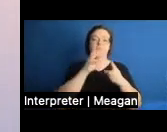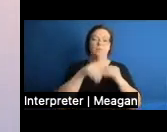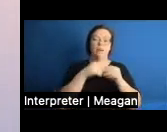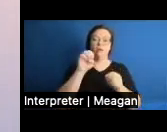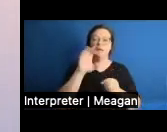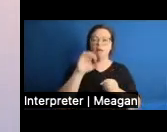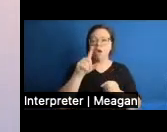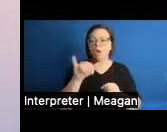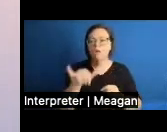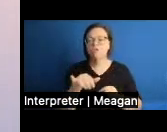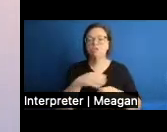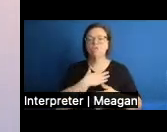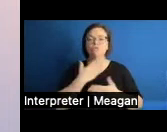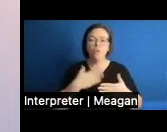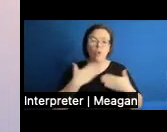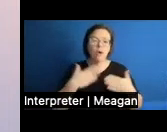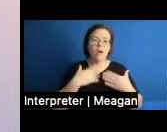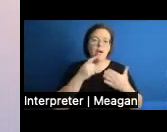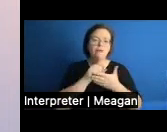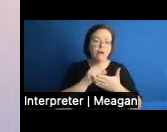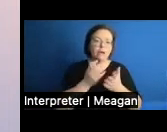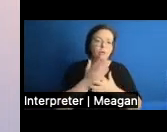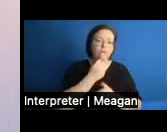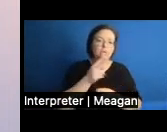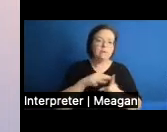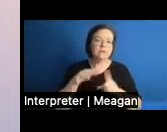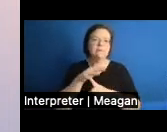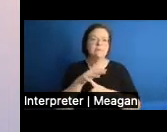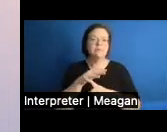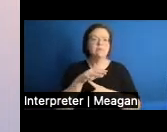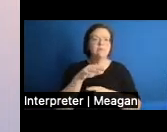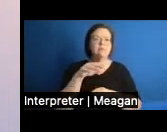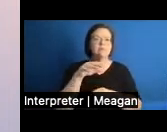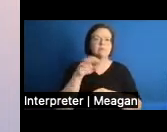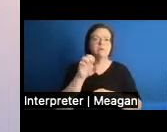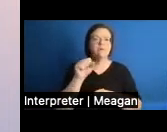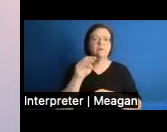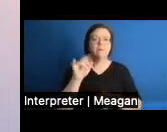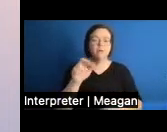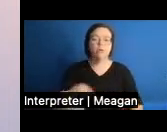joy. And writing through like voice and landscape is Besmilr Brigham, and she spent most of her